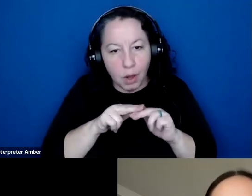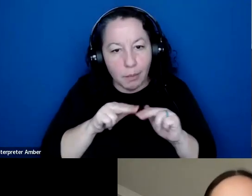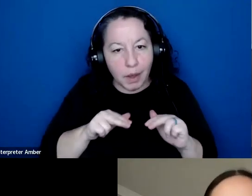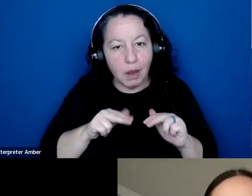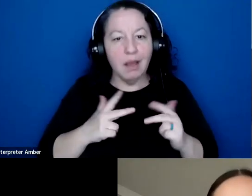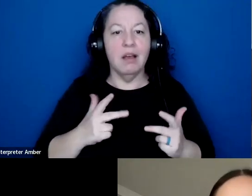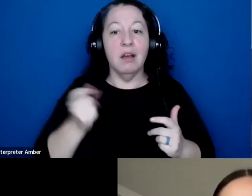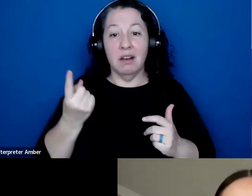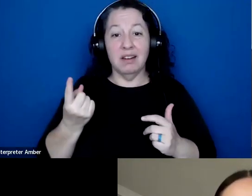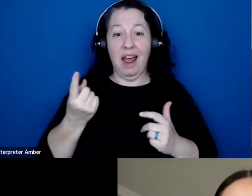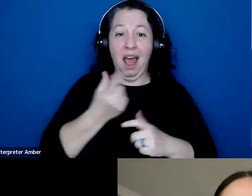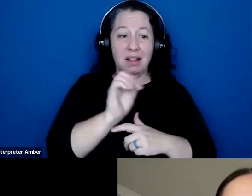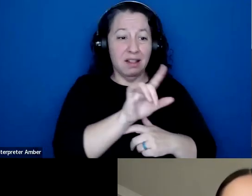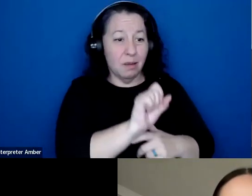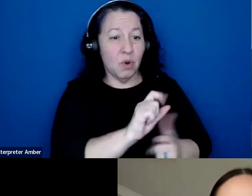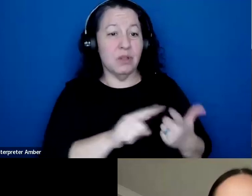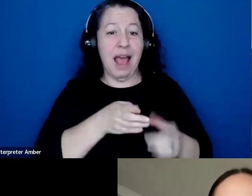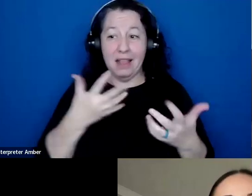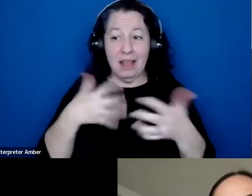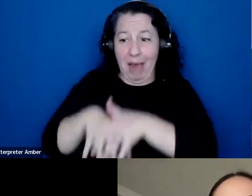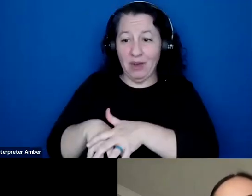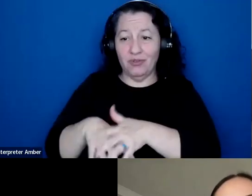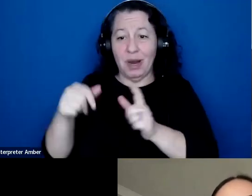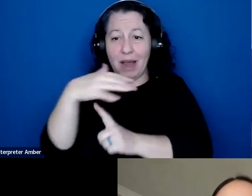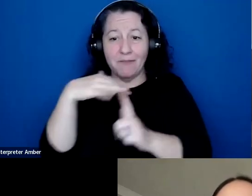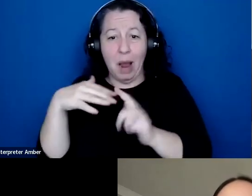environmental justice movement, i.e., the white environmental justice